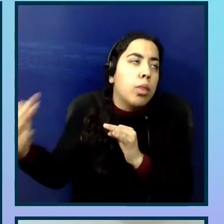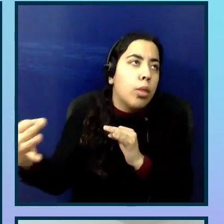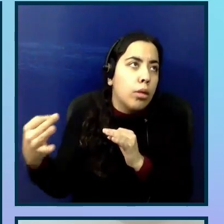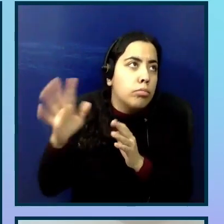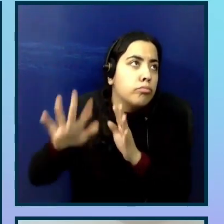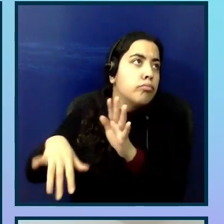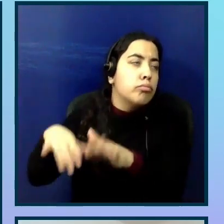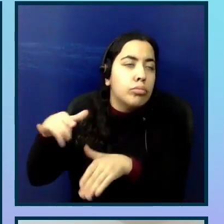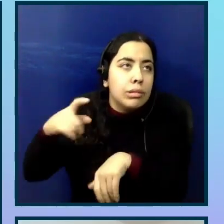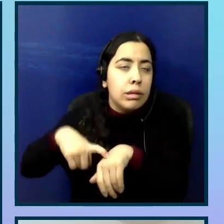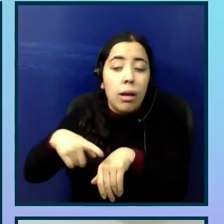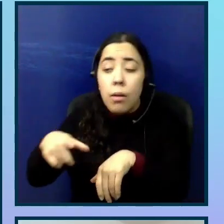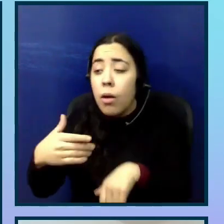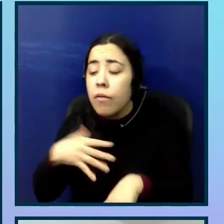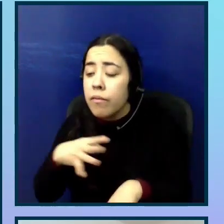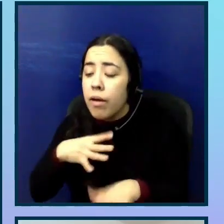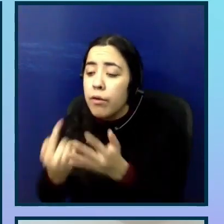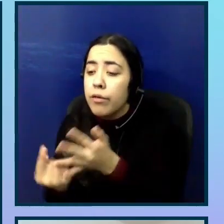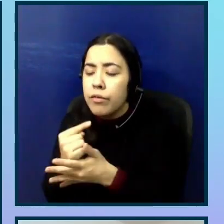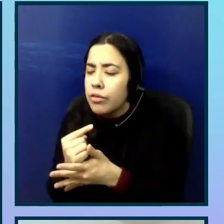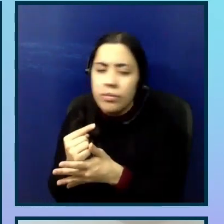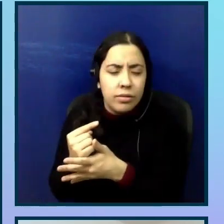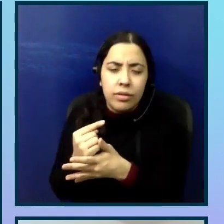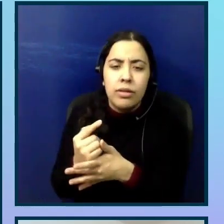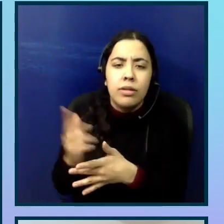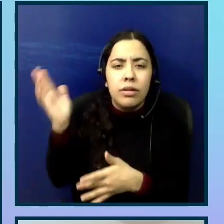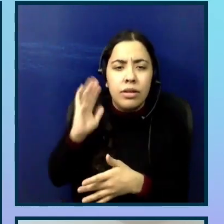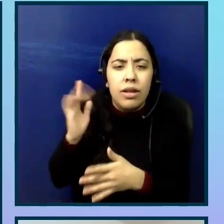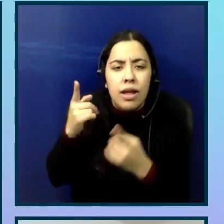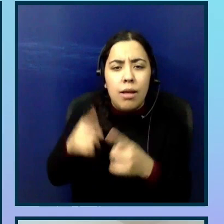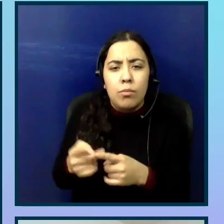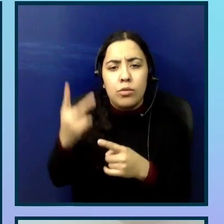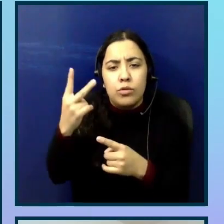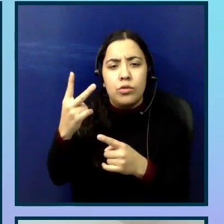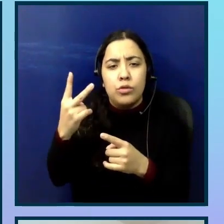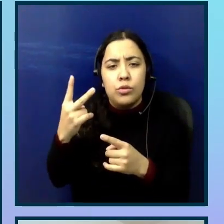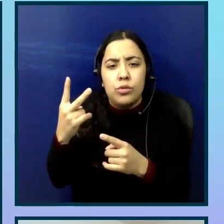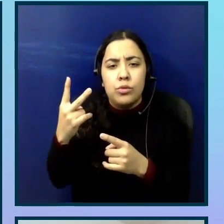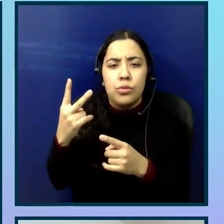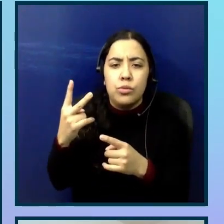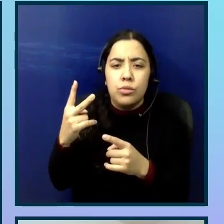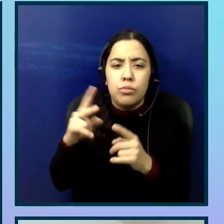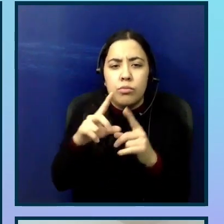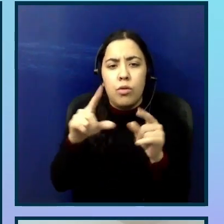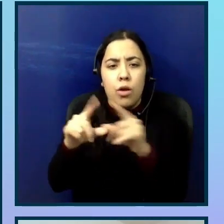where we would have two cards for a feature, one for the feature itself and one that said,